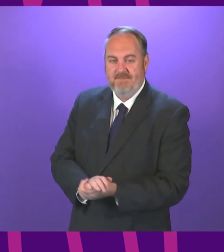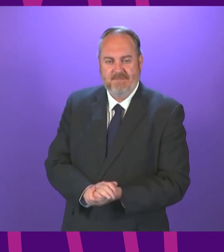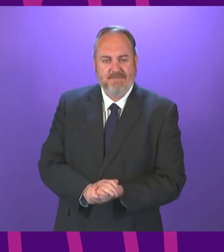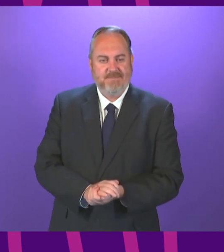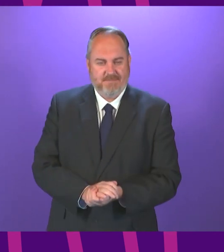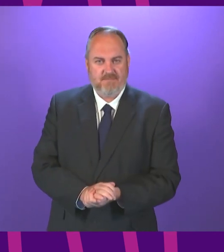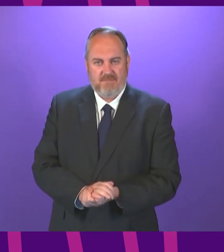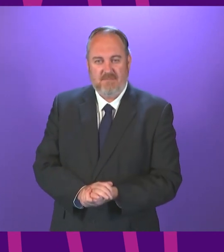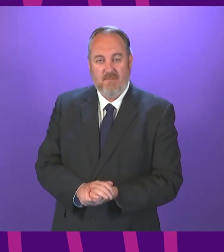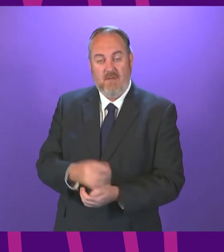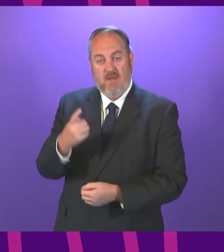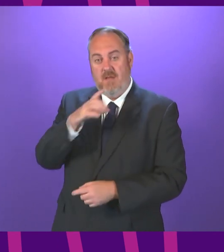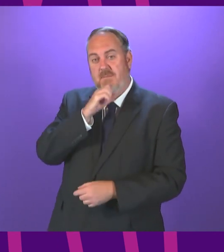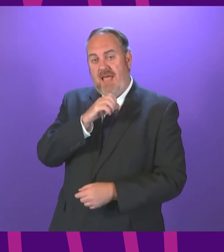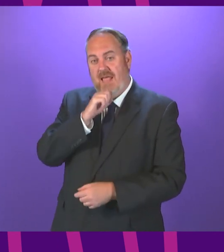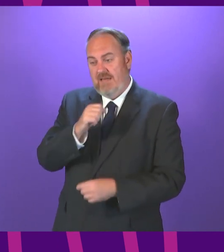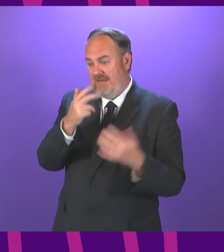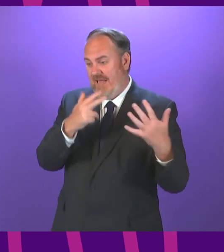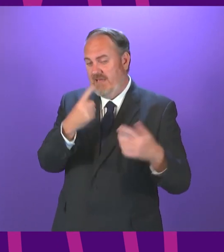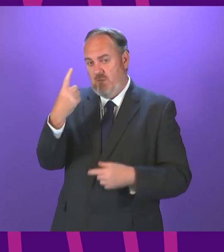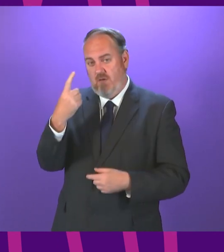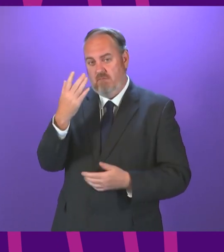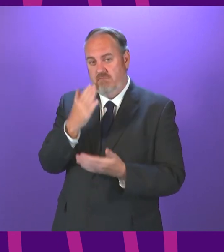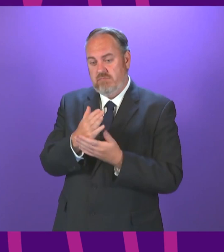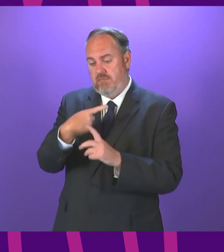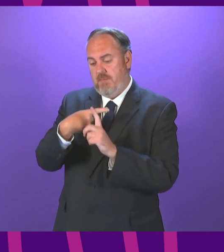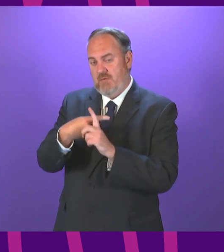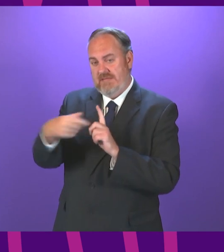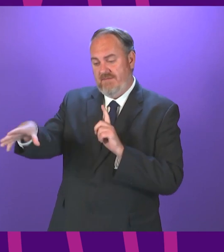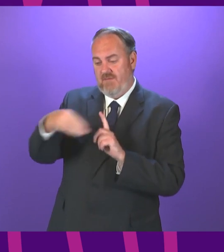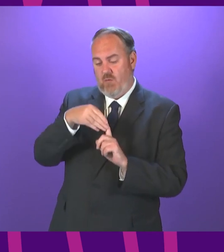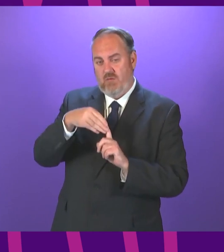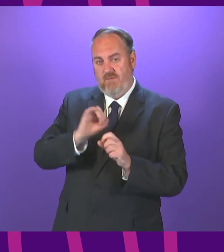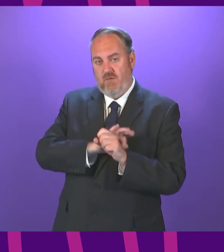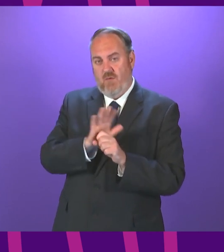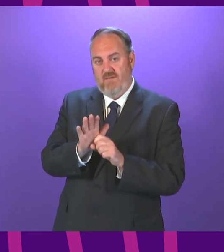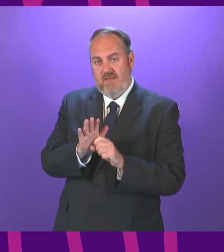An 81-year-old man tested positive for Covid on 27 June. He was very ill,